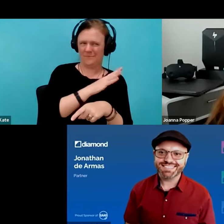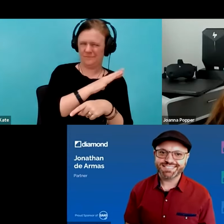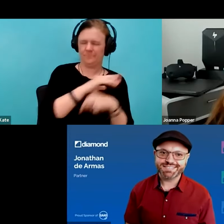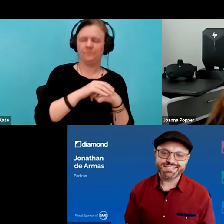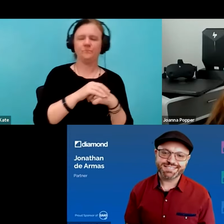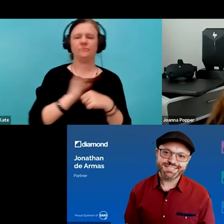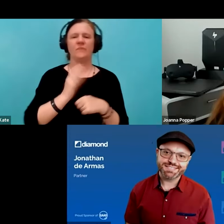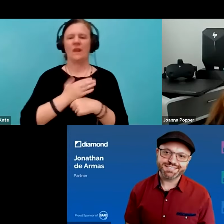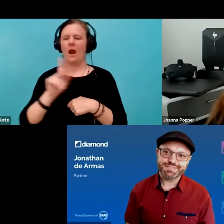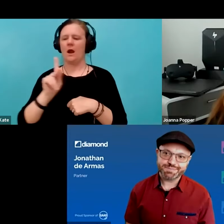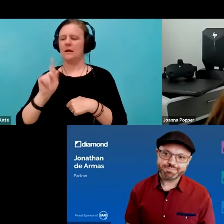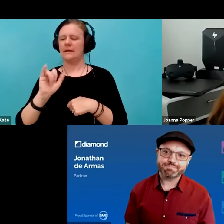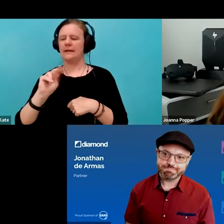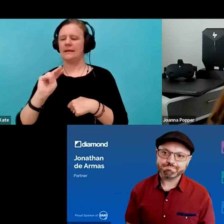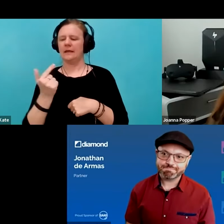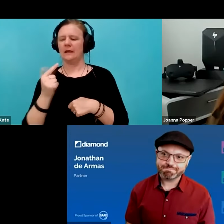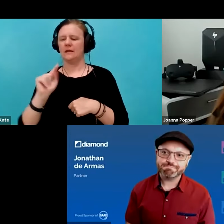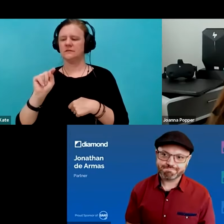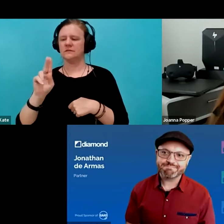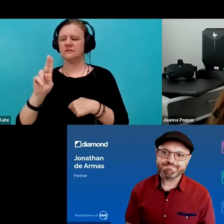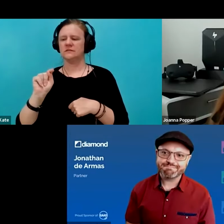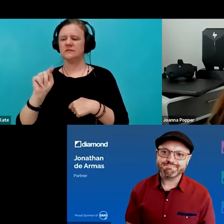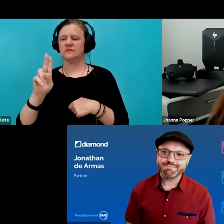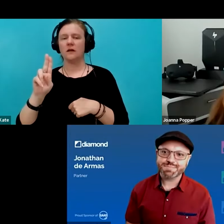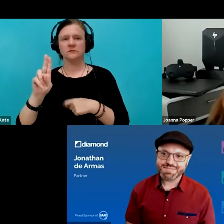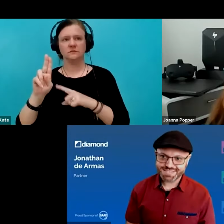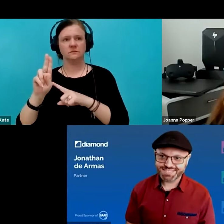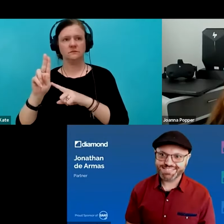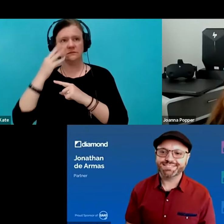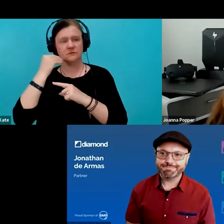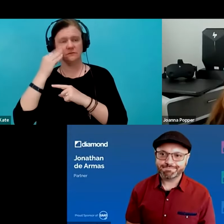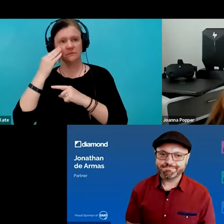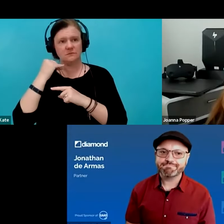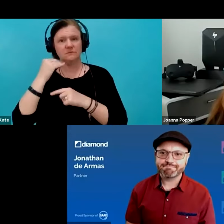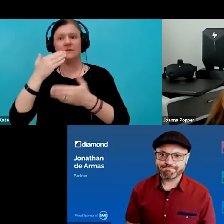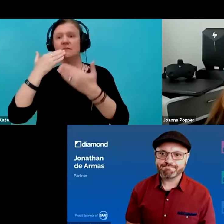King Tut experience. Chadwick Turner: Shout out to city lights and experience VR for making that